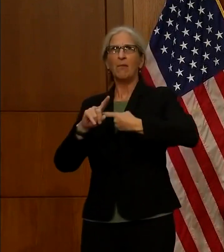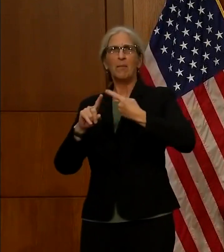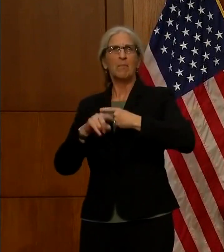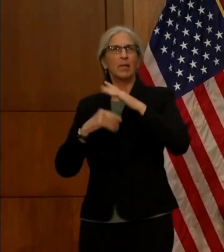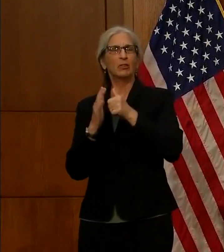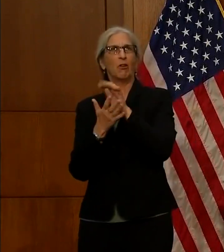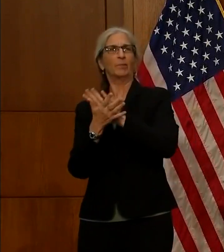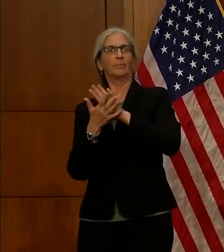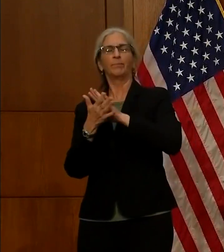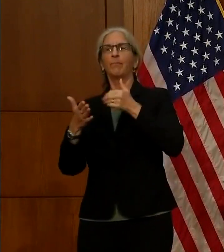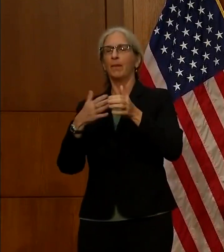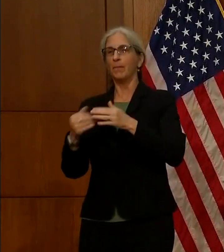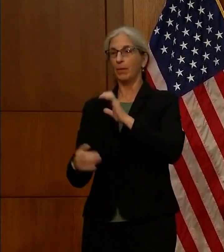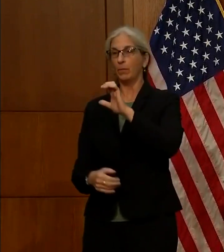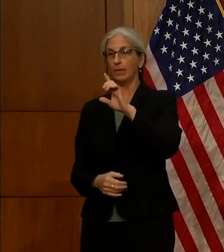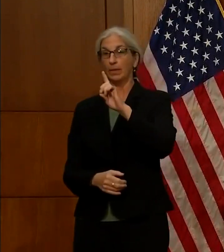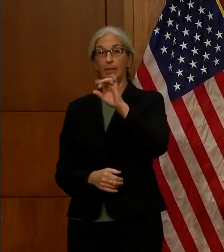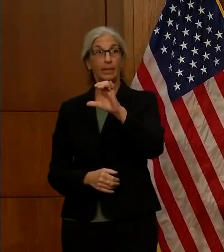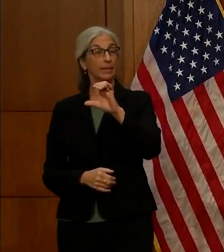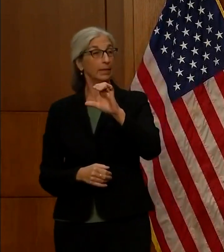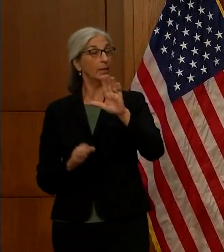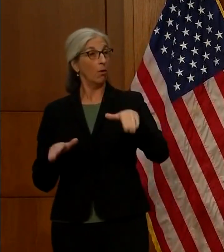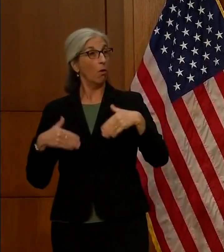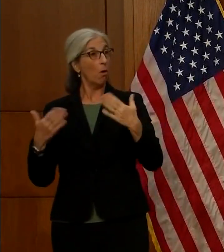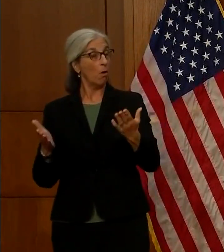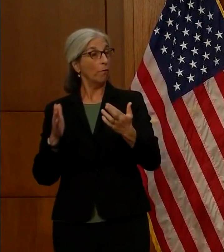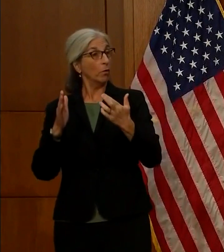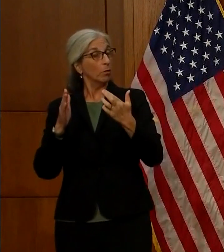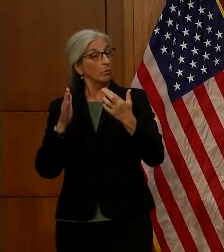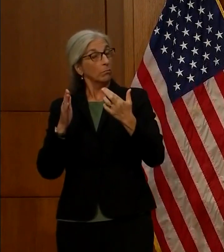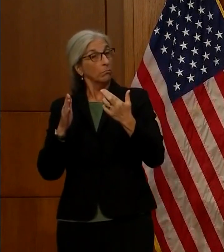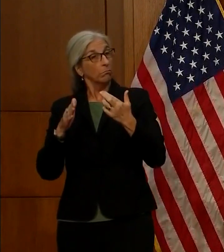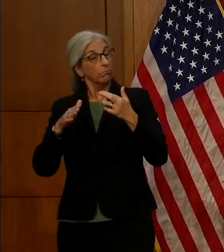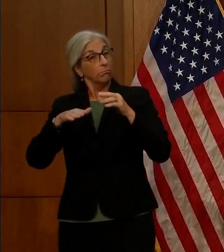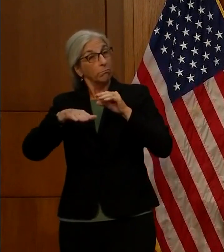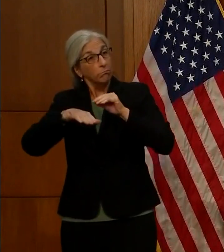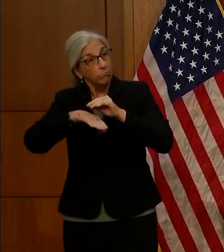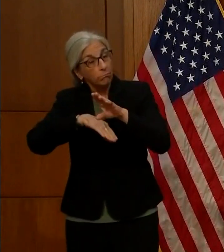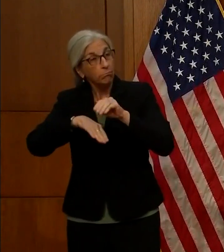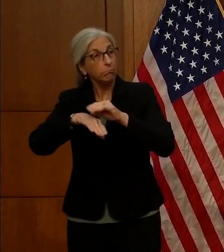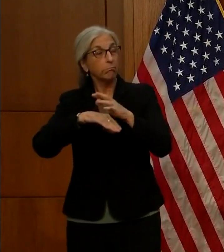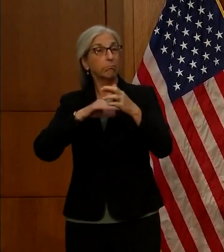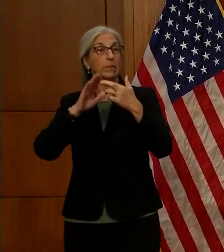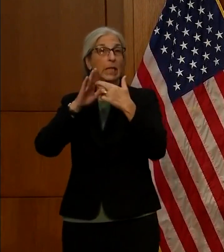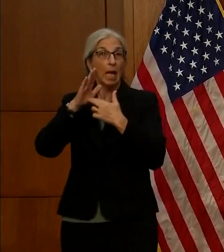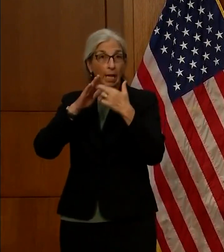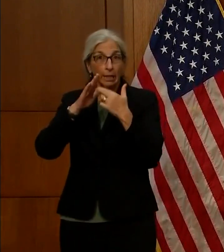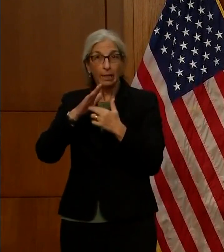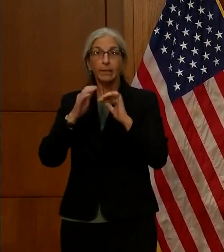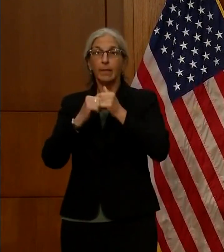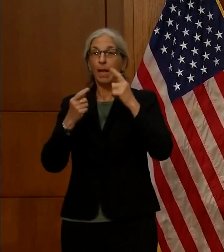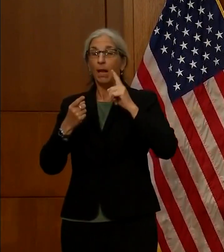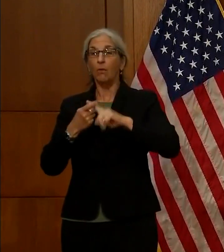TEND TO RUN TOGETHER- THE CDC.